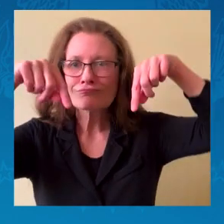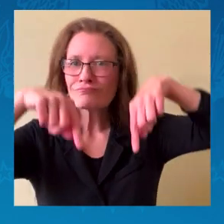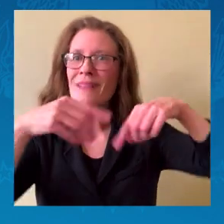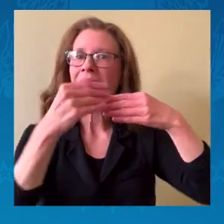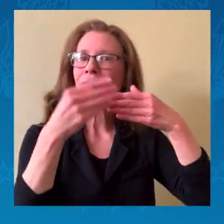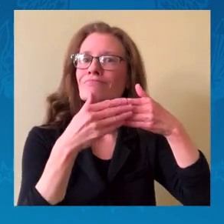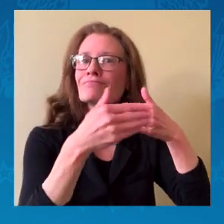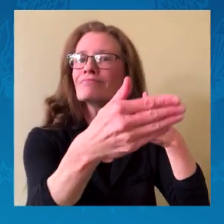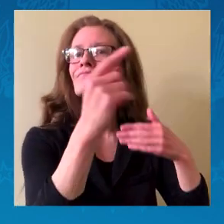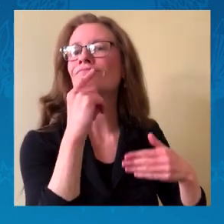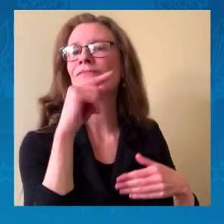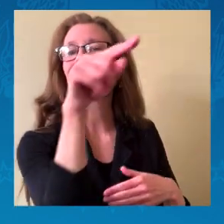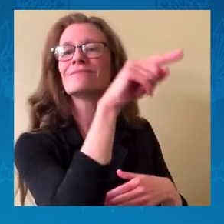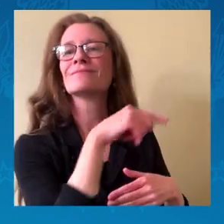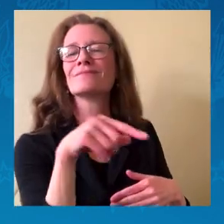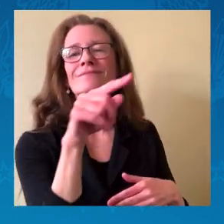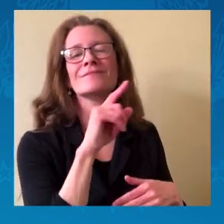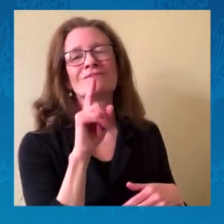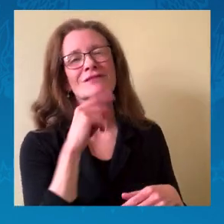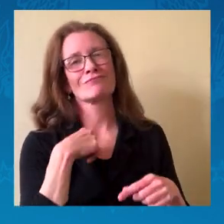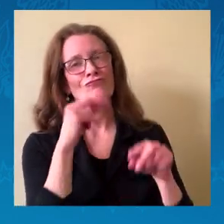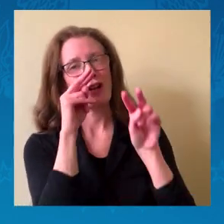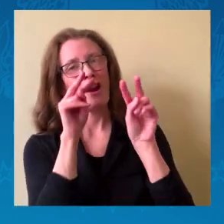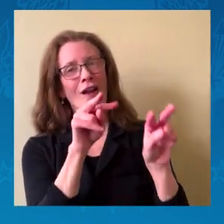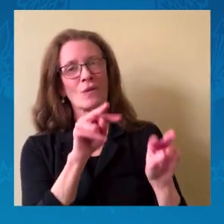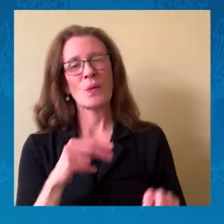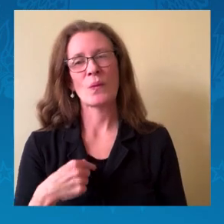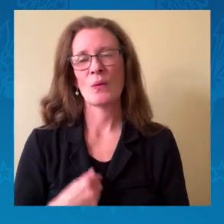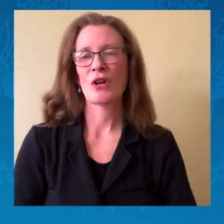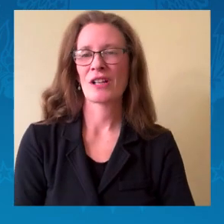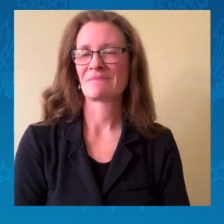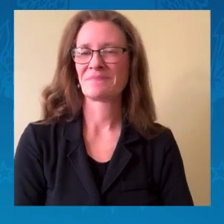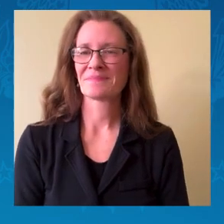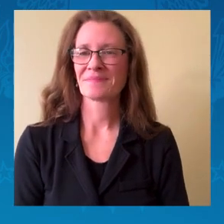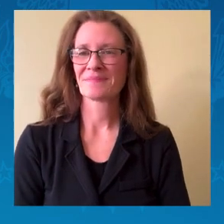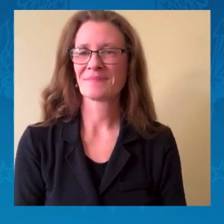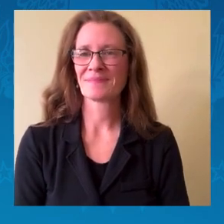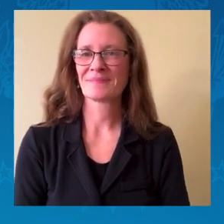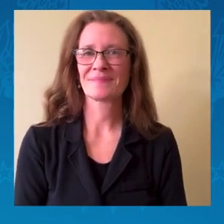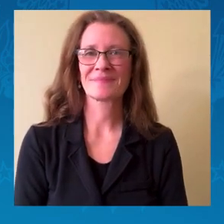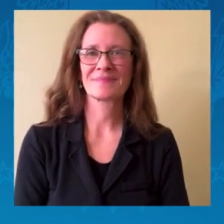The Vice President: Thank you. So in conclusion for this first panel,